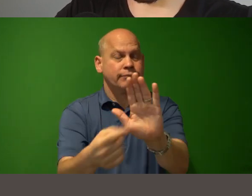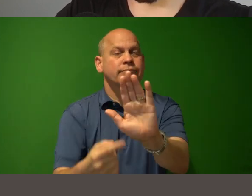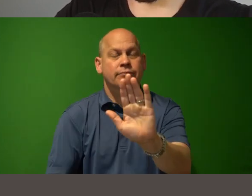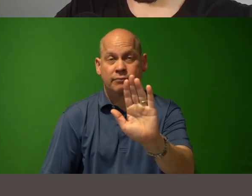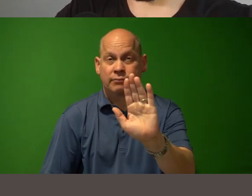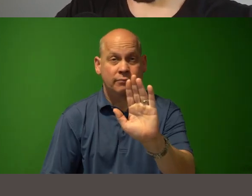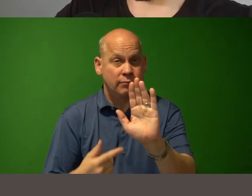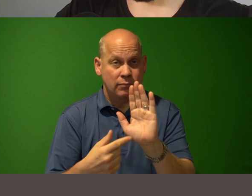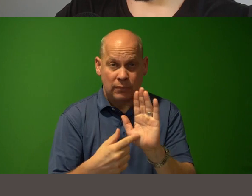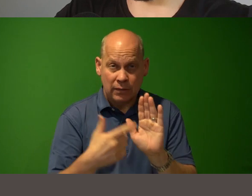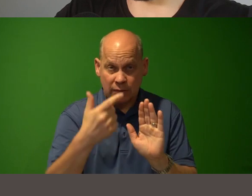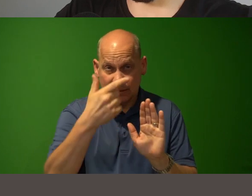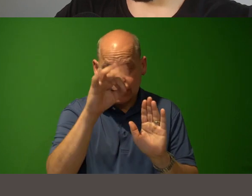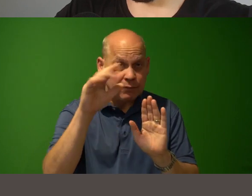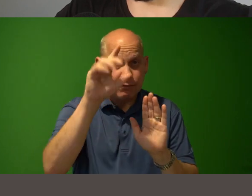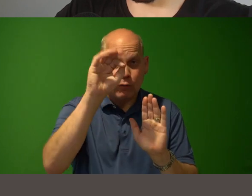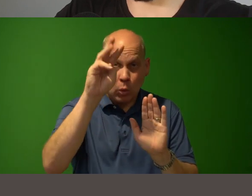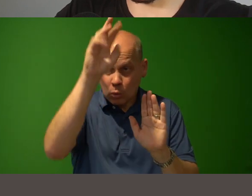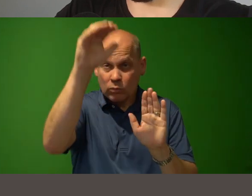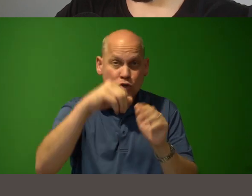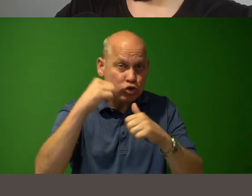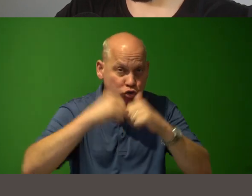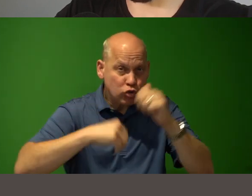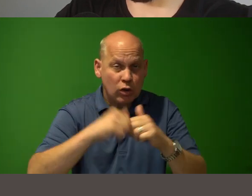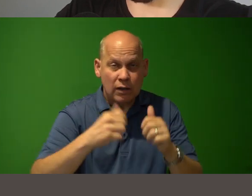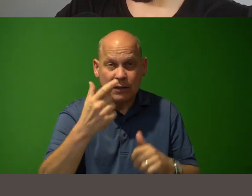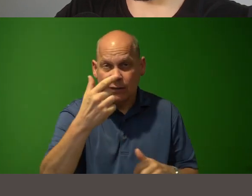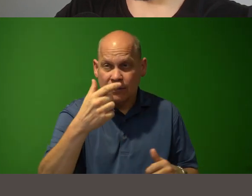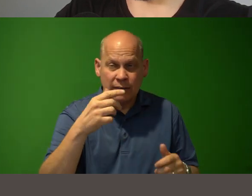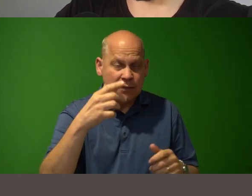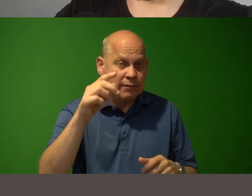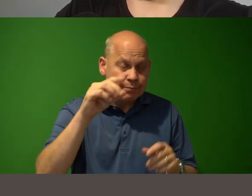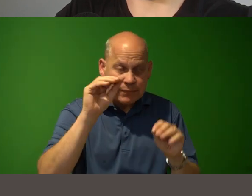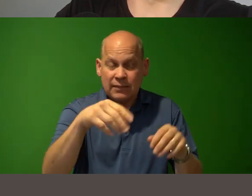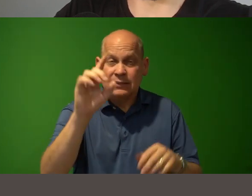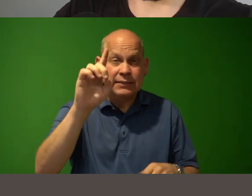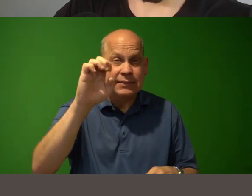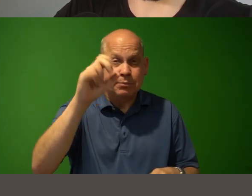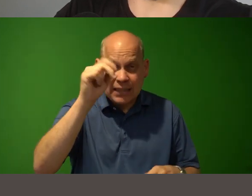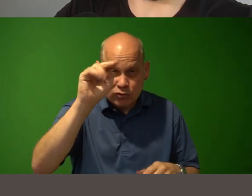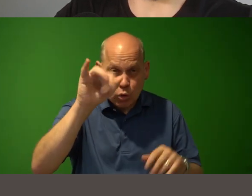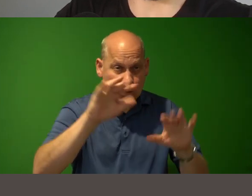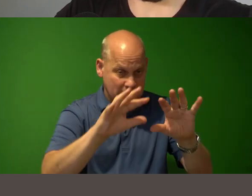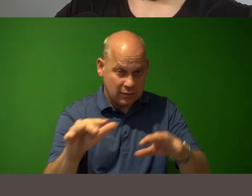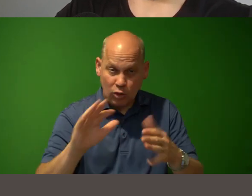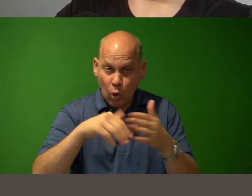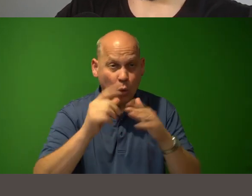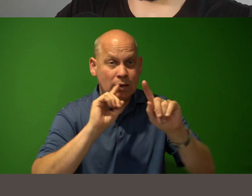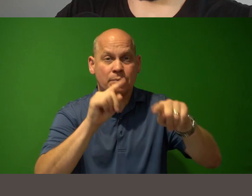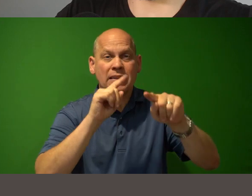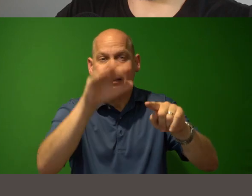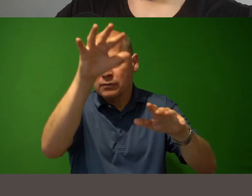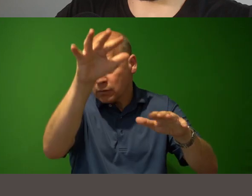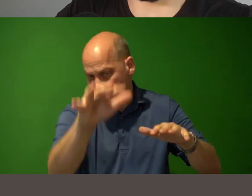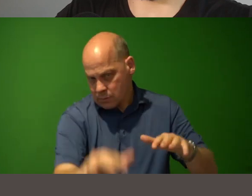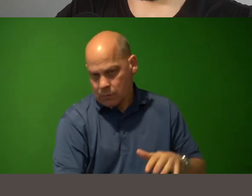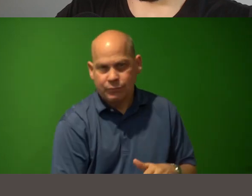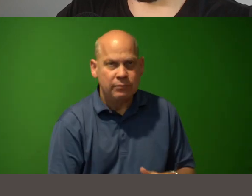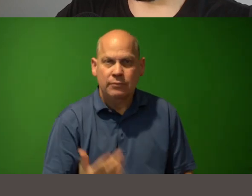On the top we have the git flow, on the bottom right we have the structure of the git depository, and then all the commands throughout the middle.